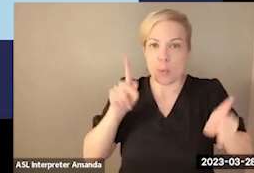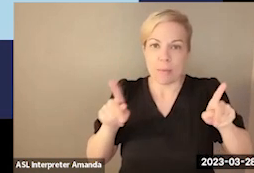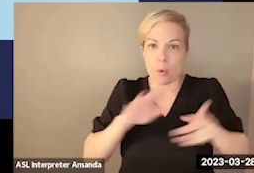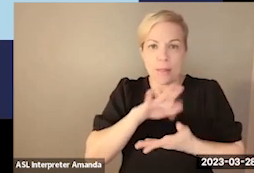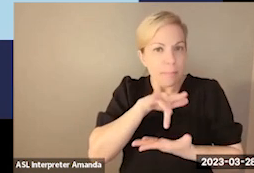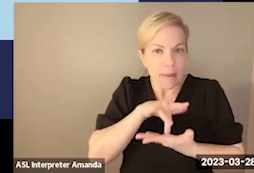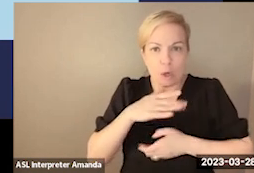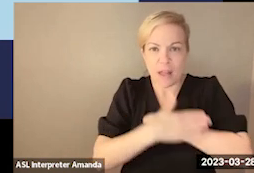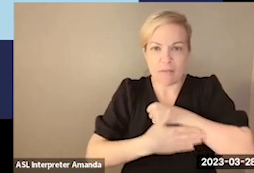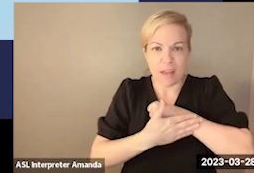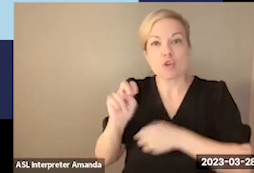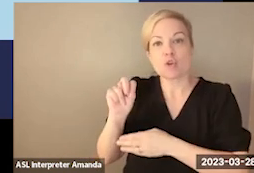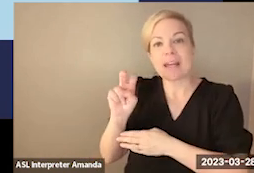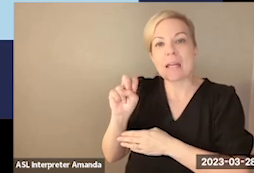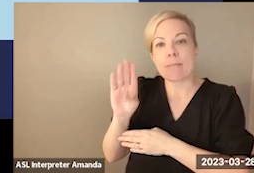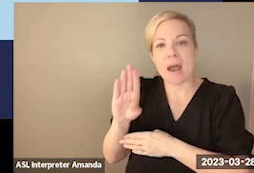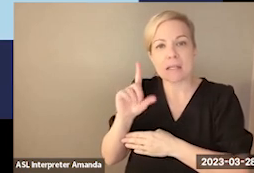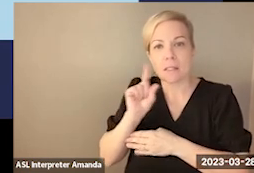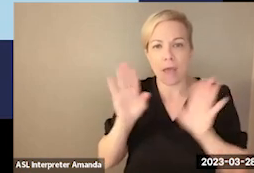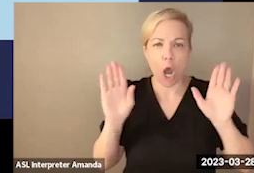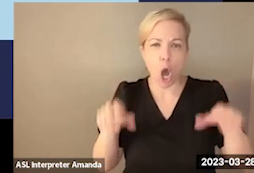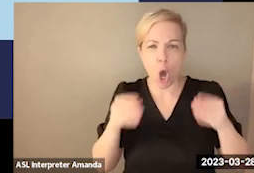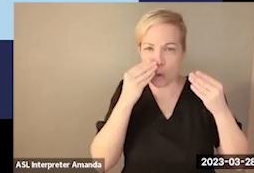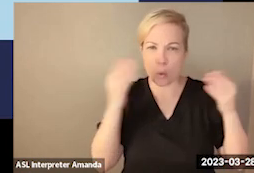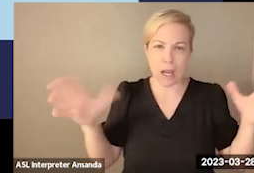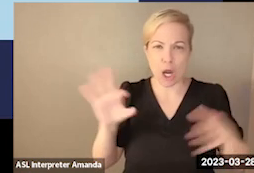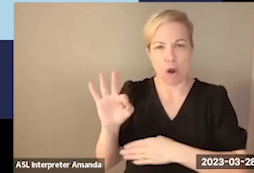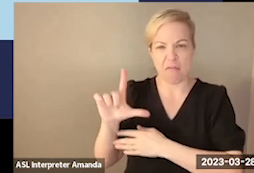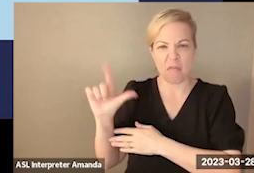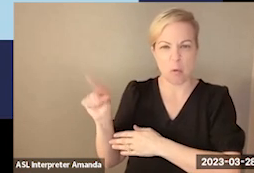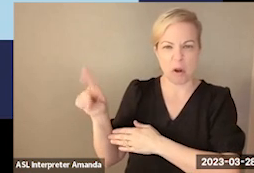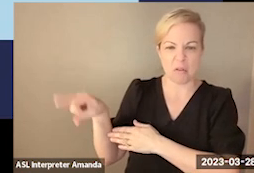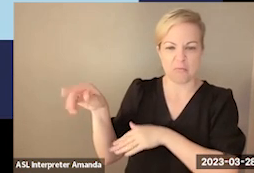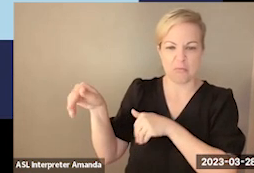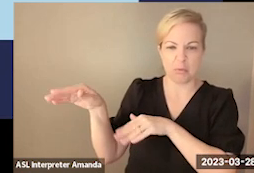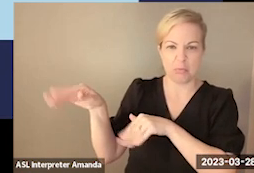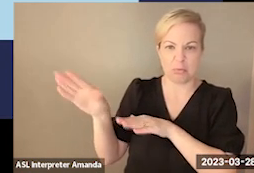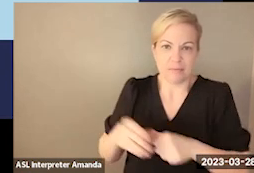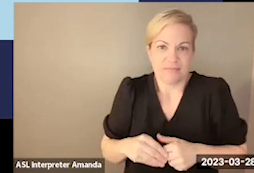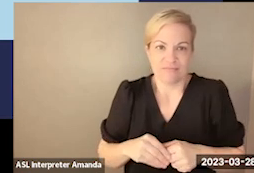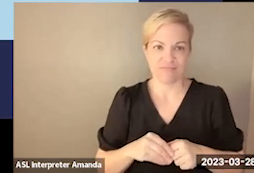Debbie Stine, Science & Technology Policy Academy: you know Nebraska care about those people in Florida. Debbie Stine, Science & Technology Policy Academy: you know. That's just the way it is.